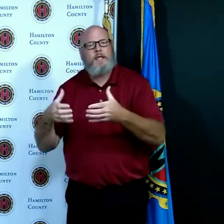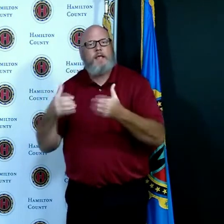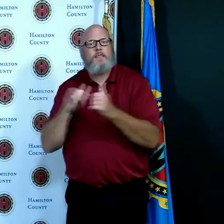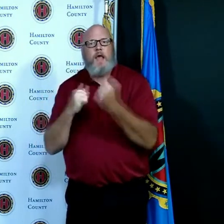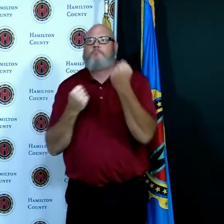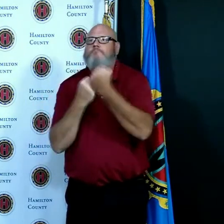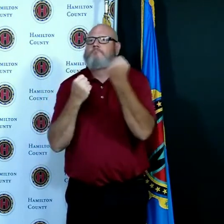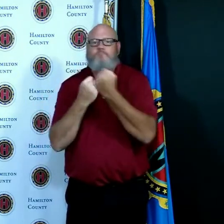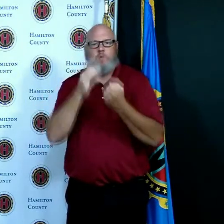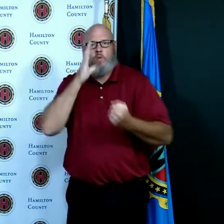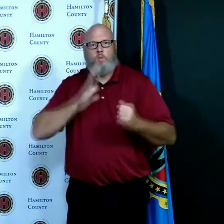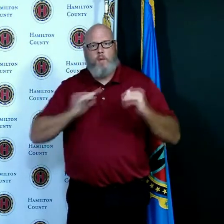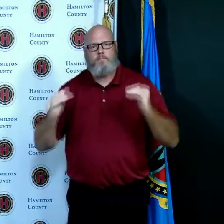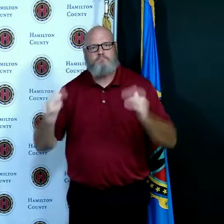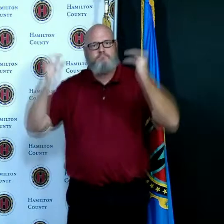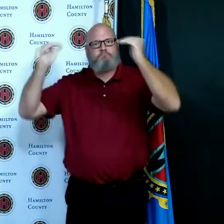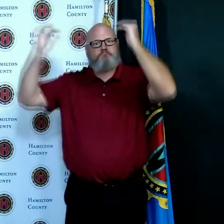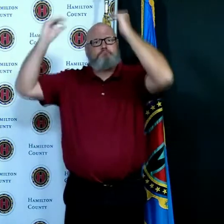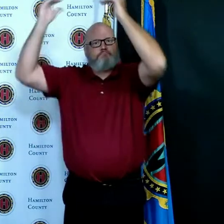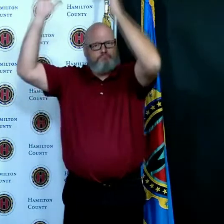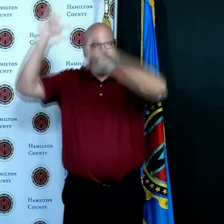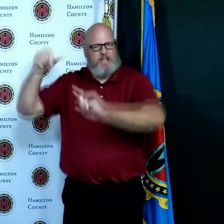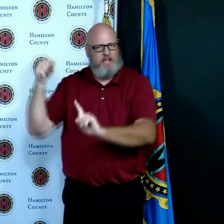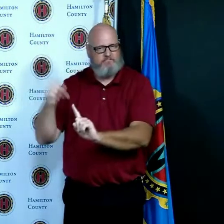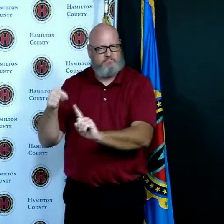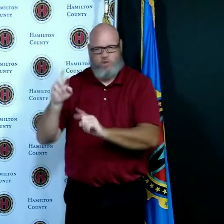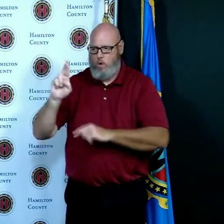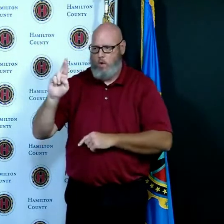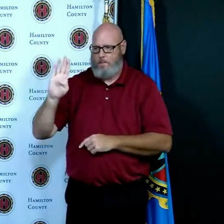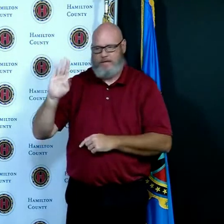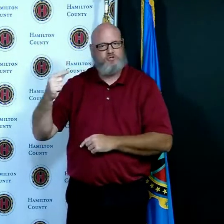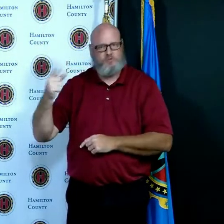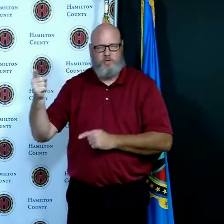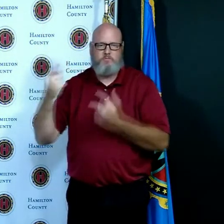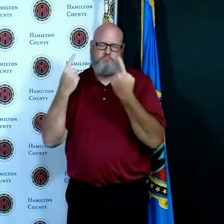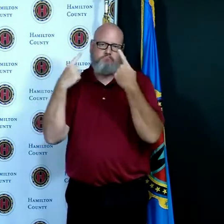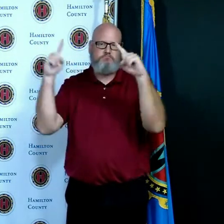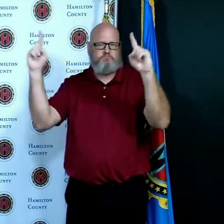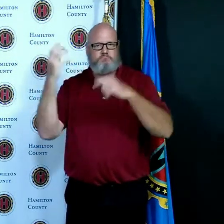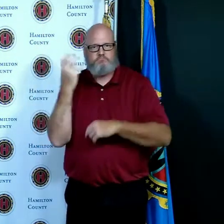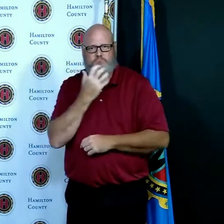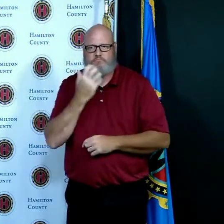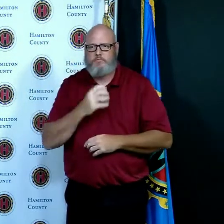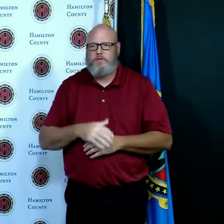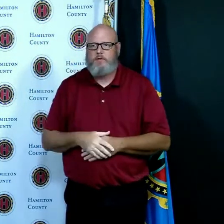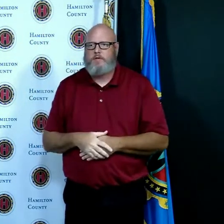so I just think it's so interesting that she represented what is good about